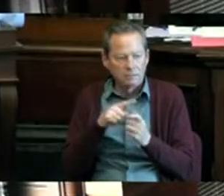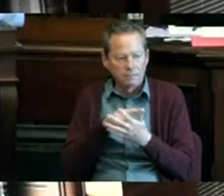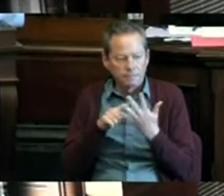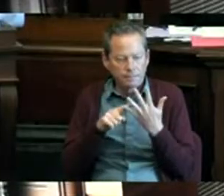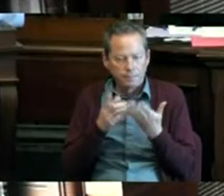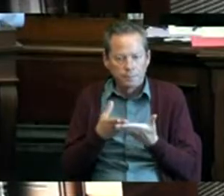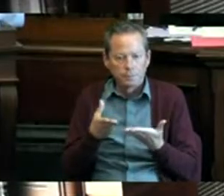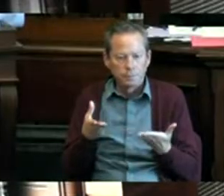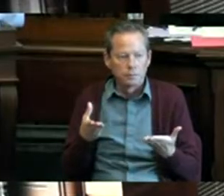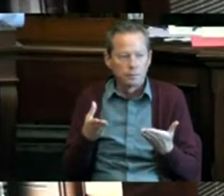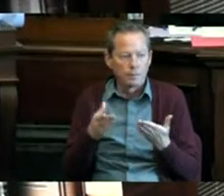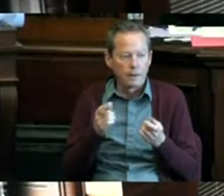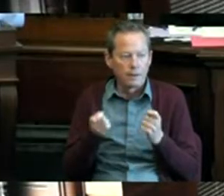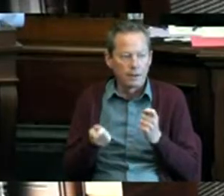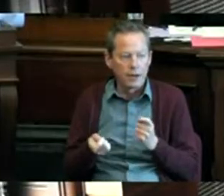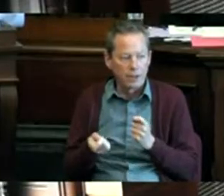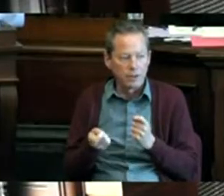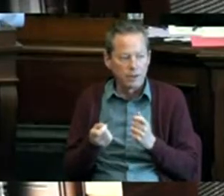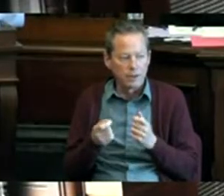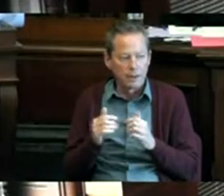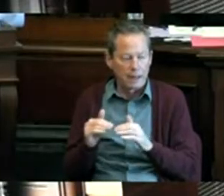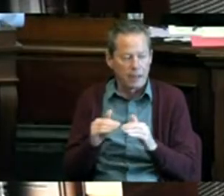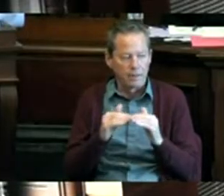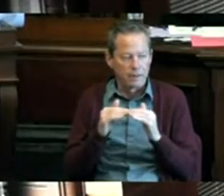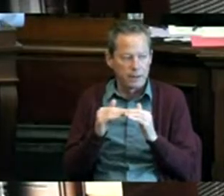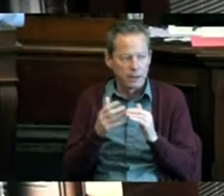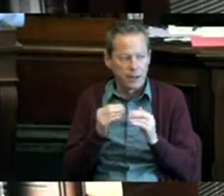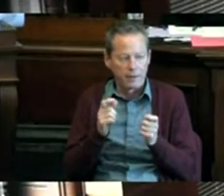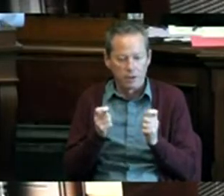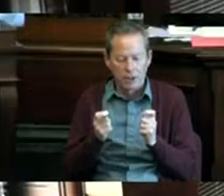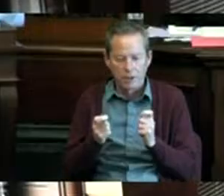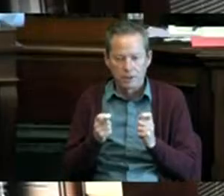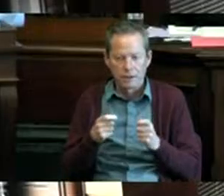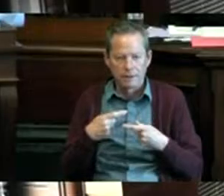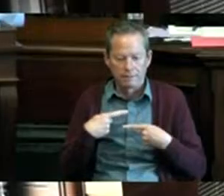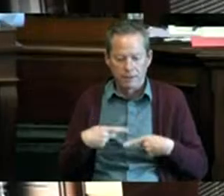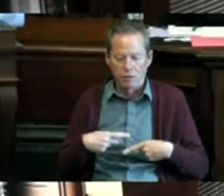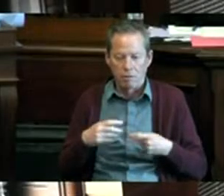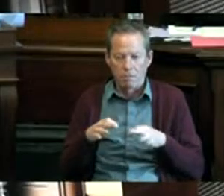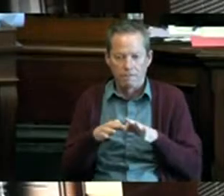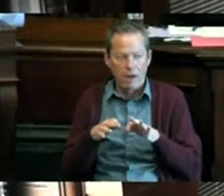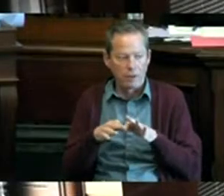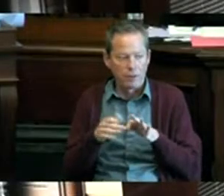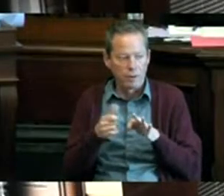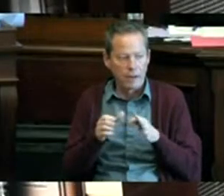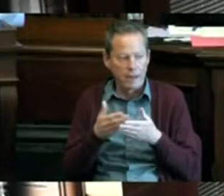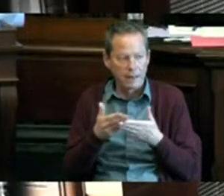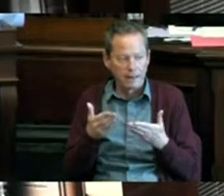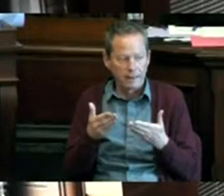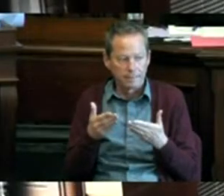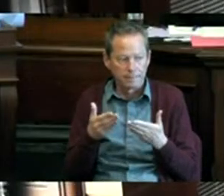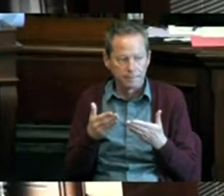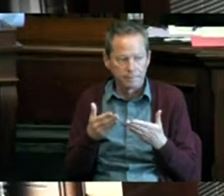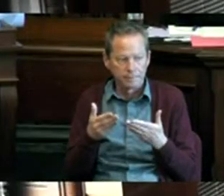from the current year are then adjusted for those items. The